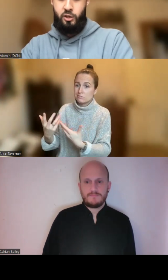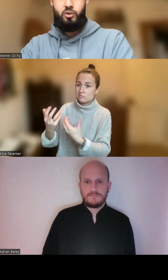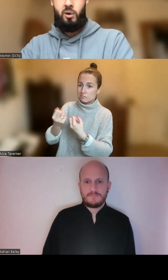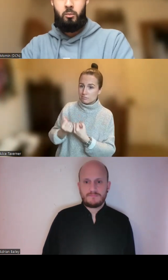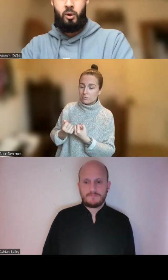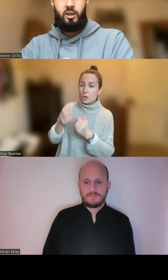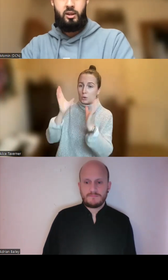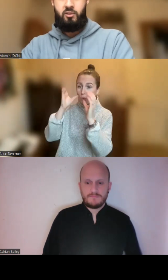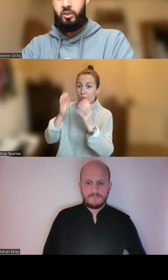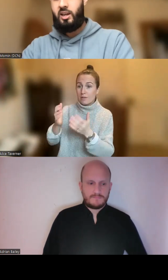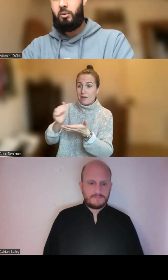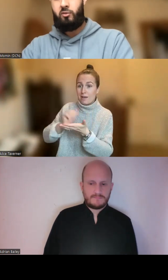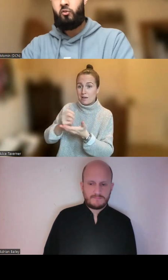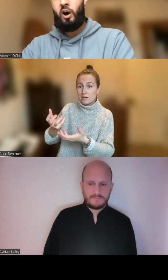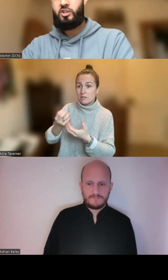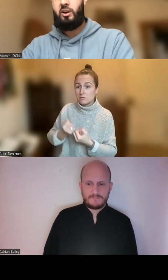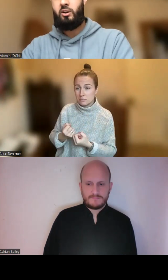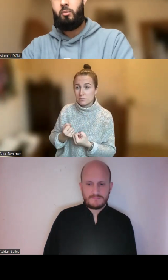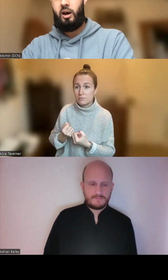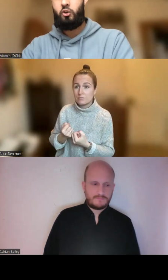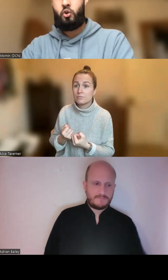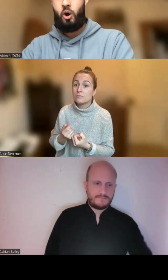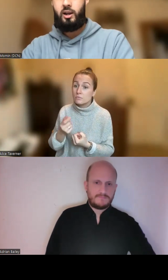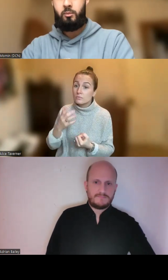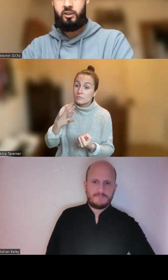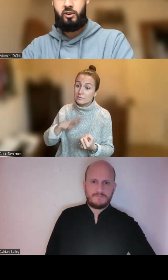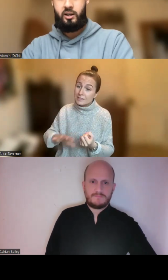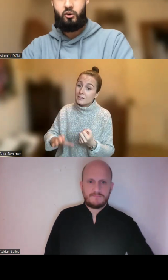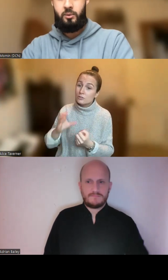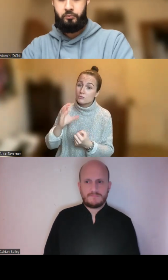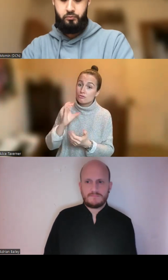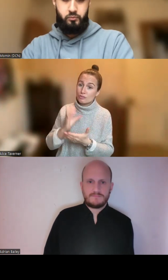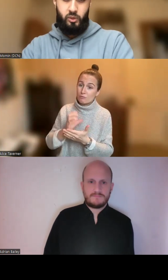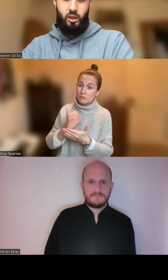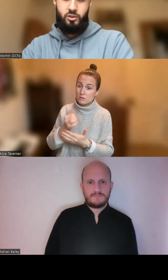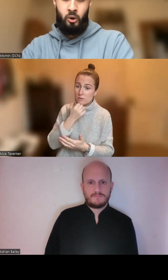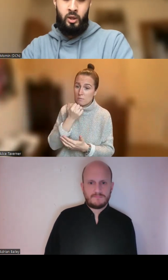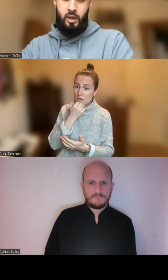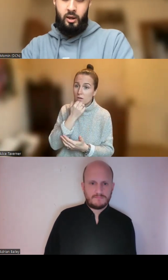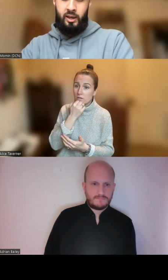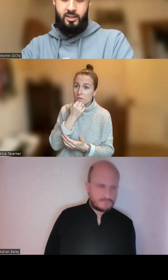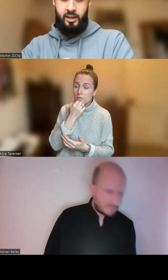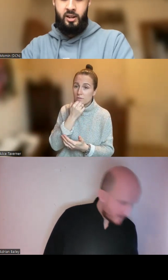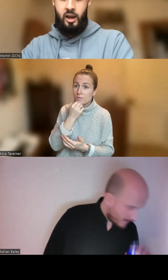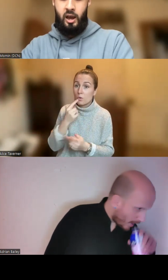It's a huge amount of money that you're leaving on the table if you've got a charity number and you're not claiming the free ad credit. Like I said,